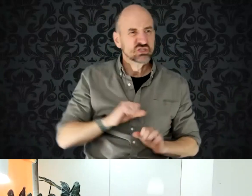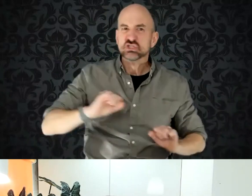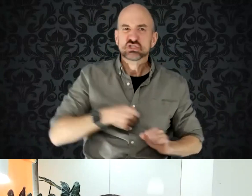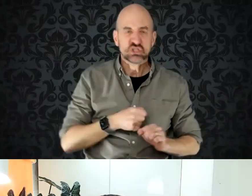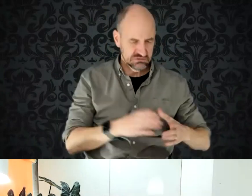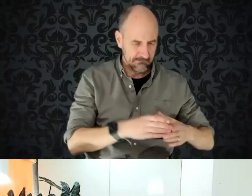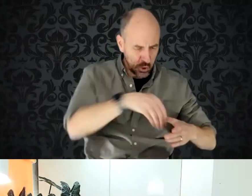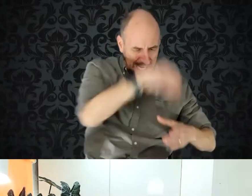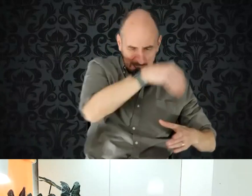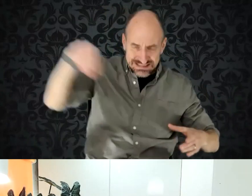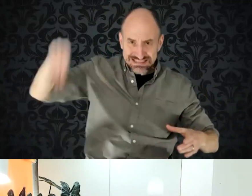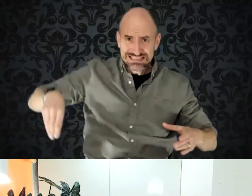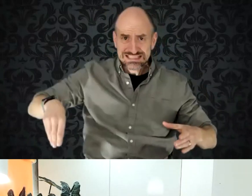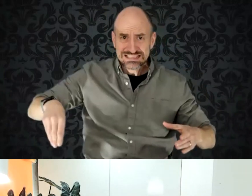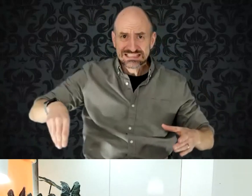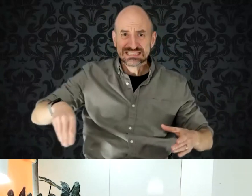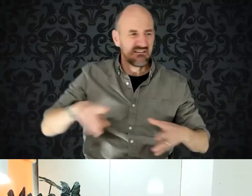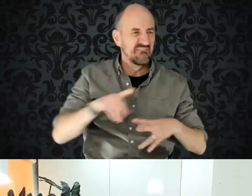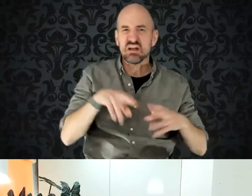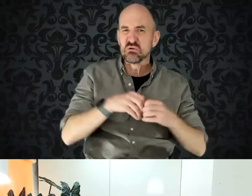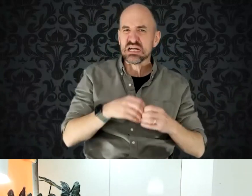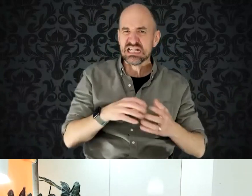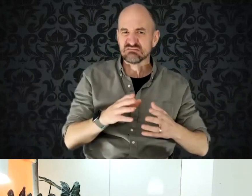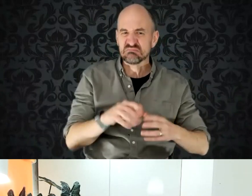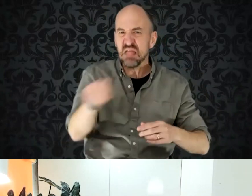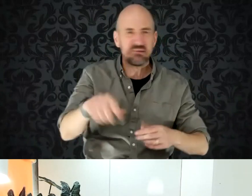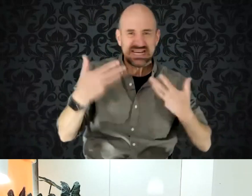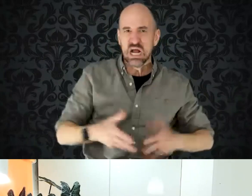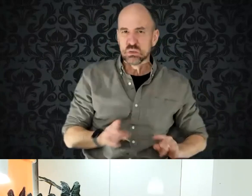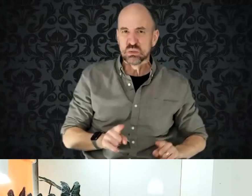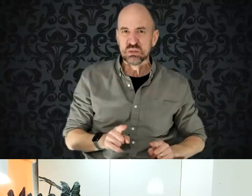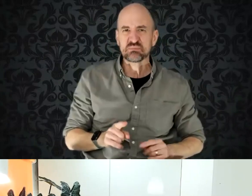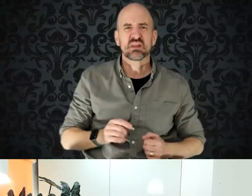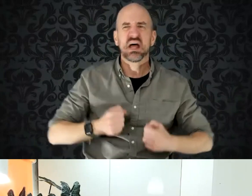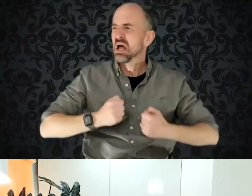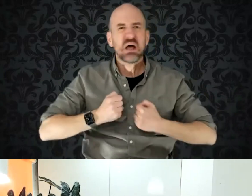Absolutely. We have had a question about a bonsai, which I'm not sure if this is